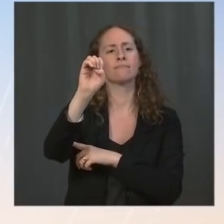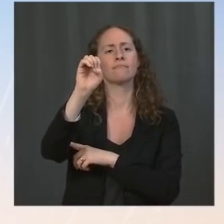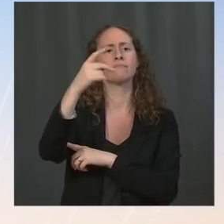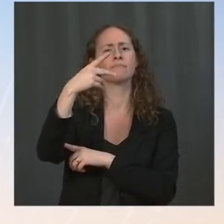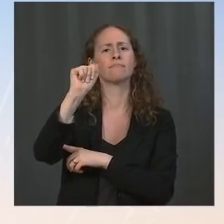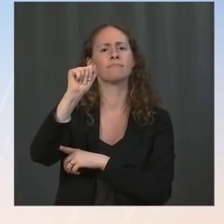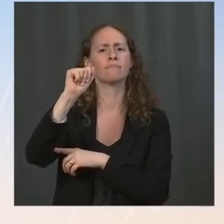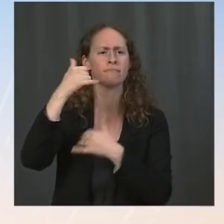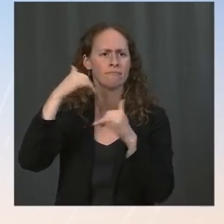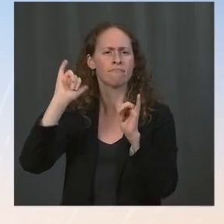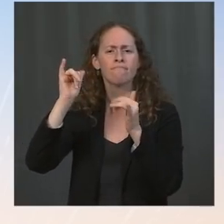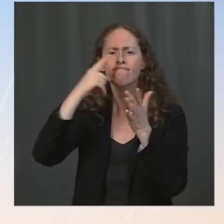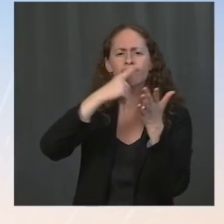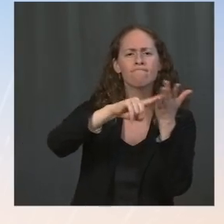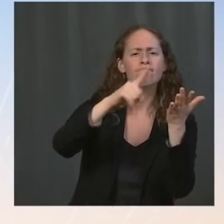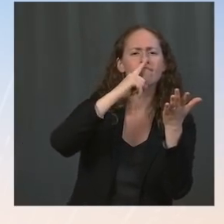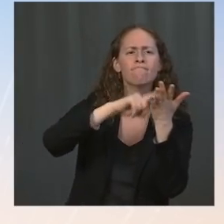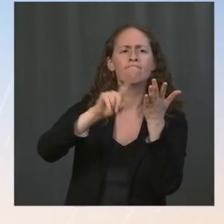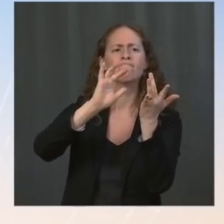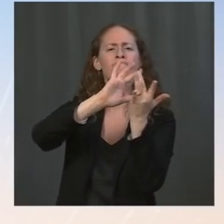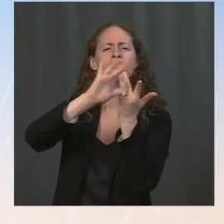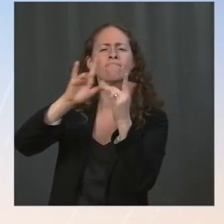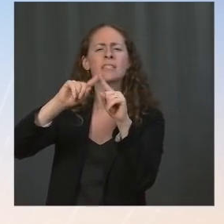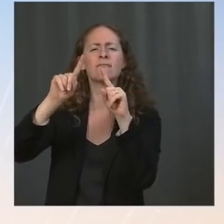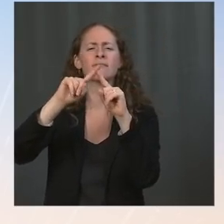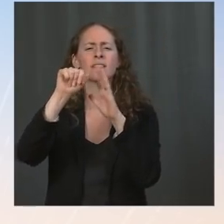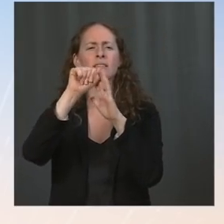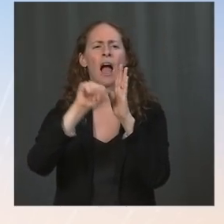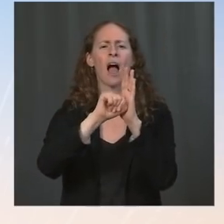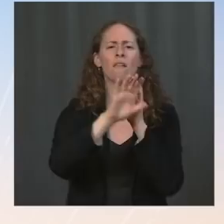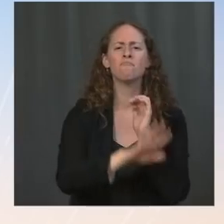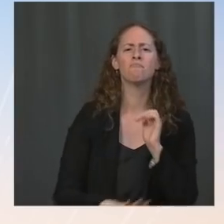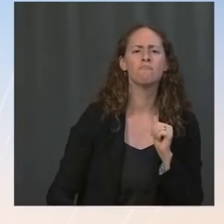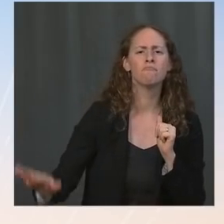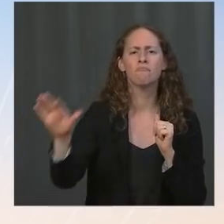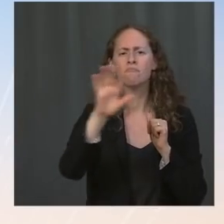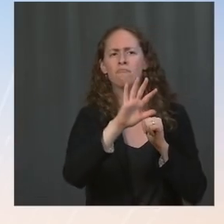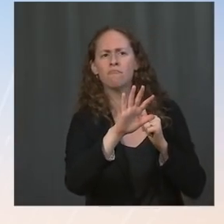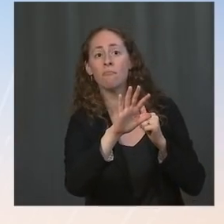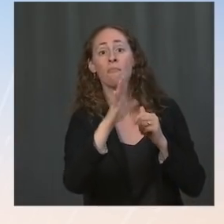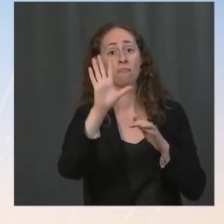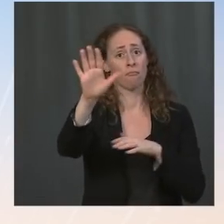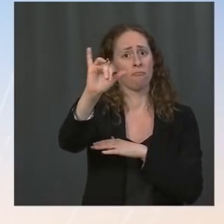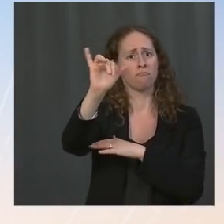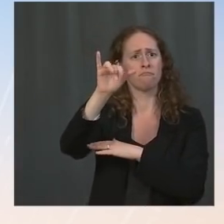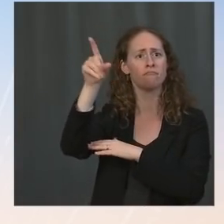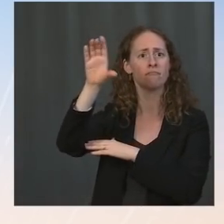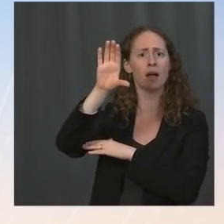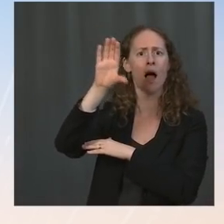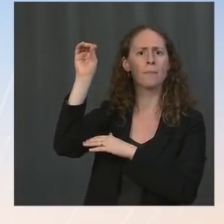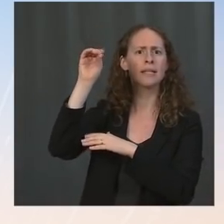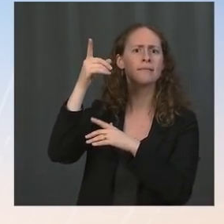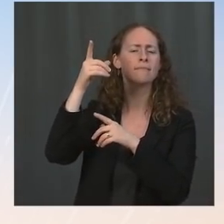in Louisiana and Mississippi, as well as operators of refineries, pipelines, tanks, and other infrastructure to assess the situation on the ground